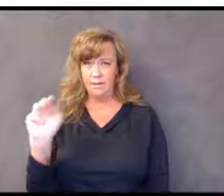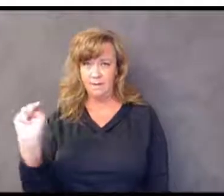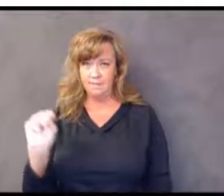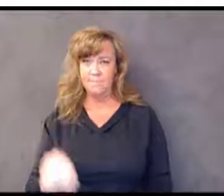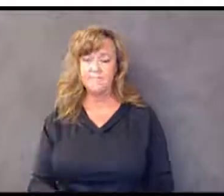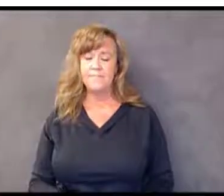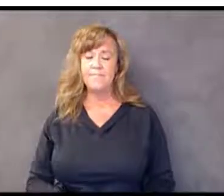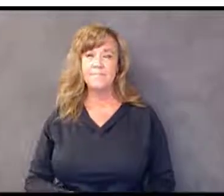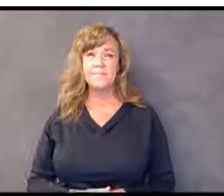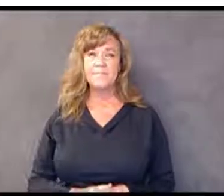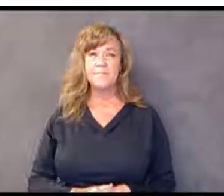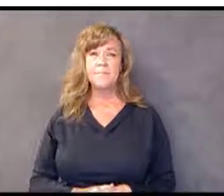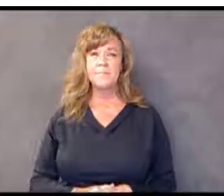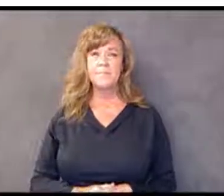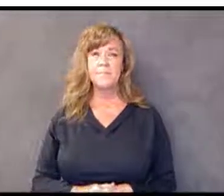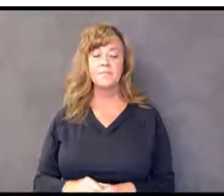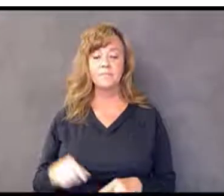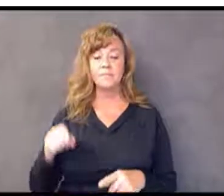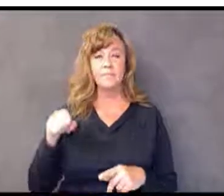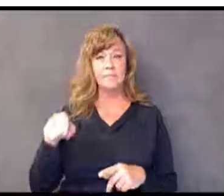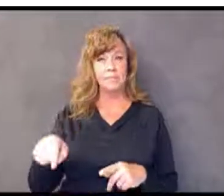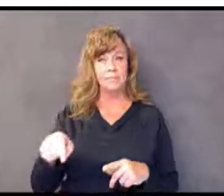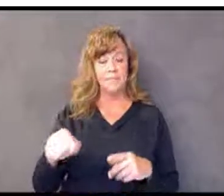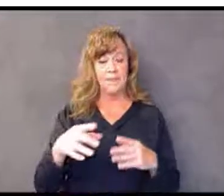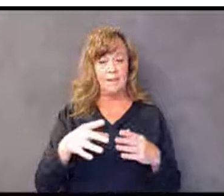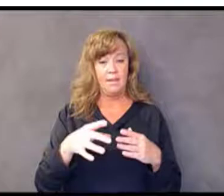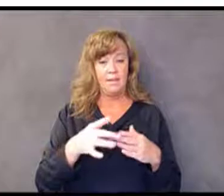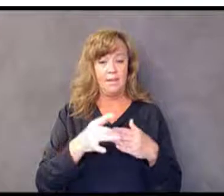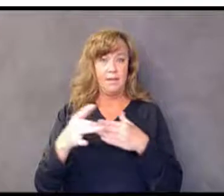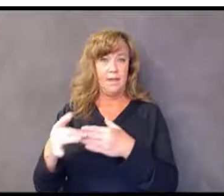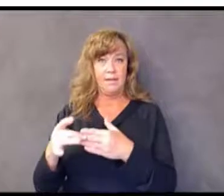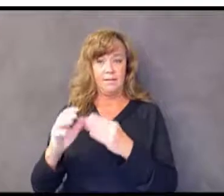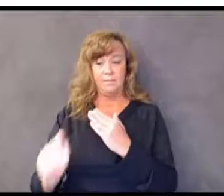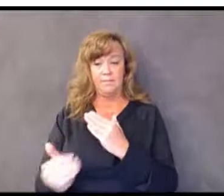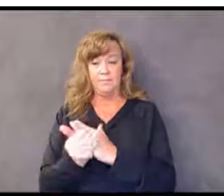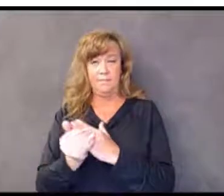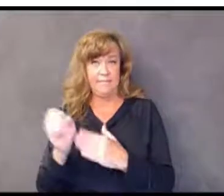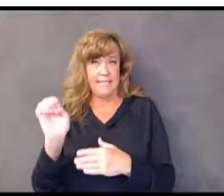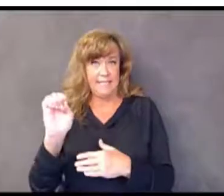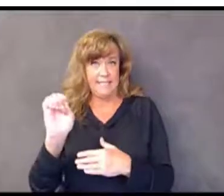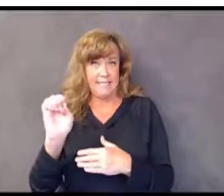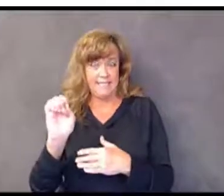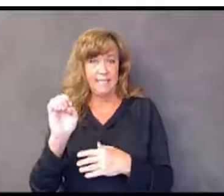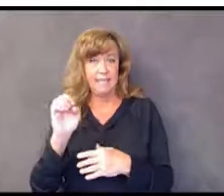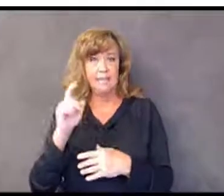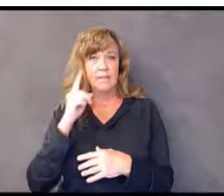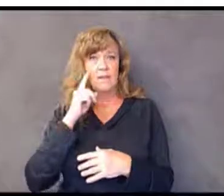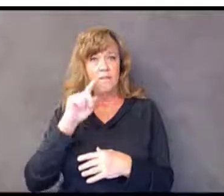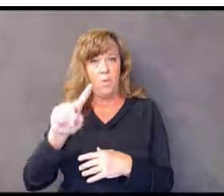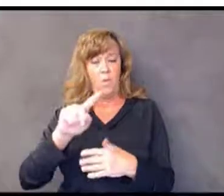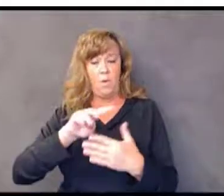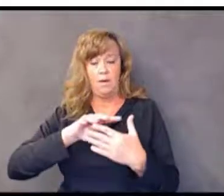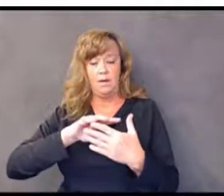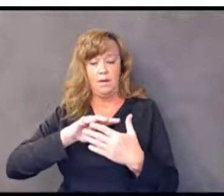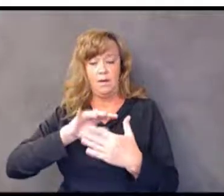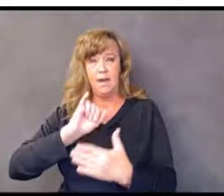The guidance provided in Appendix E of the IRI TAM in table 11 outlines accommodations